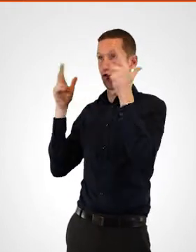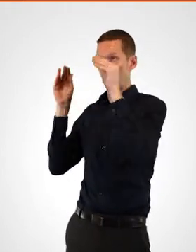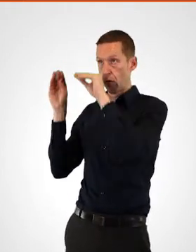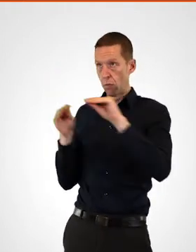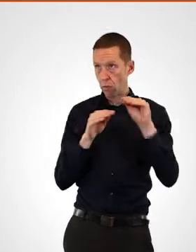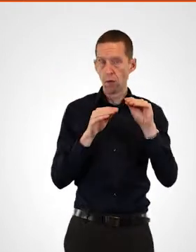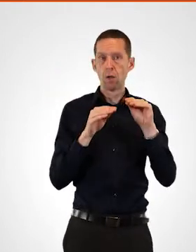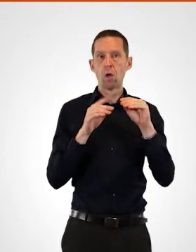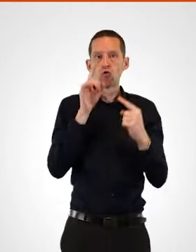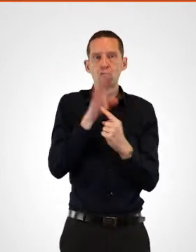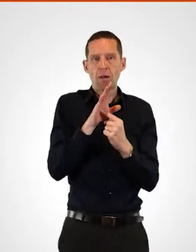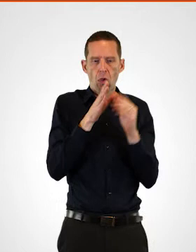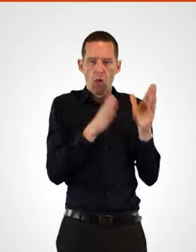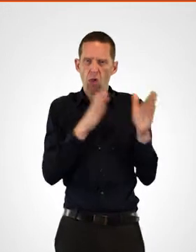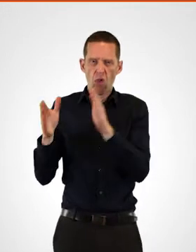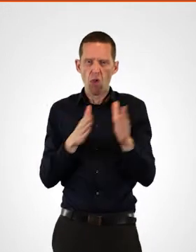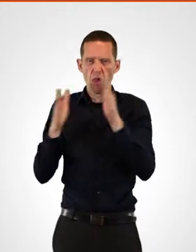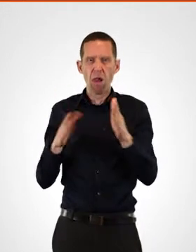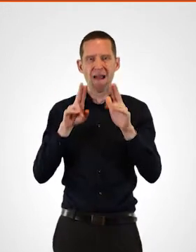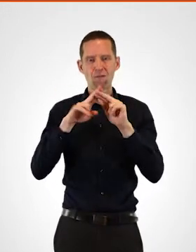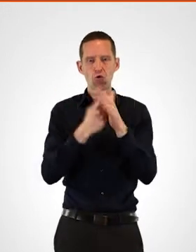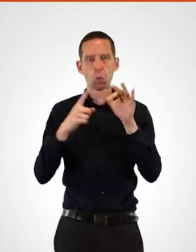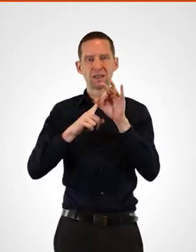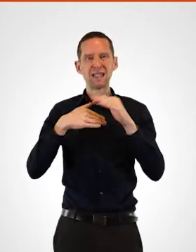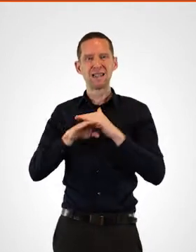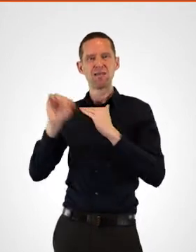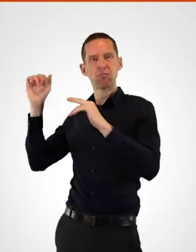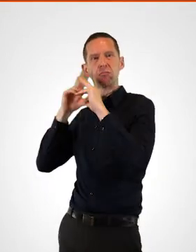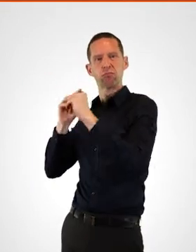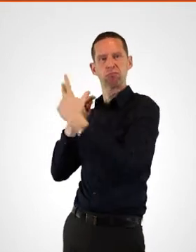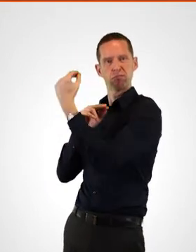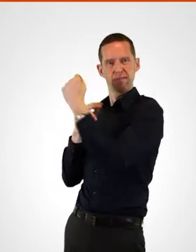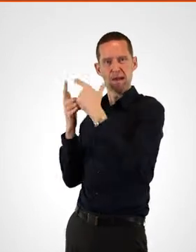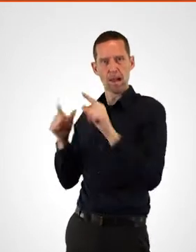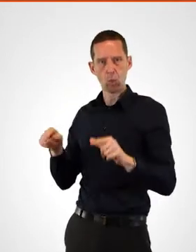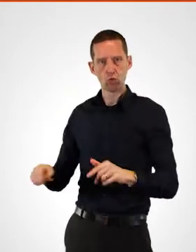about critical frequencies in the spoken language